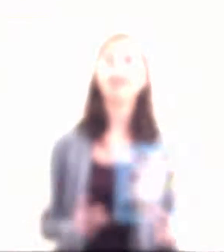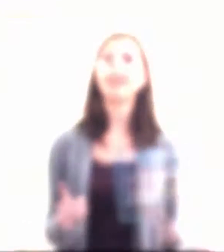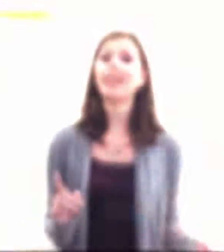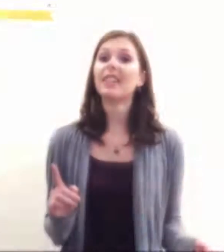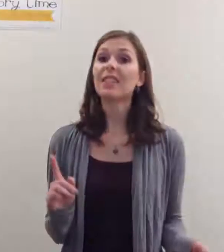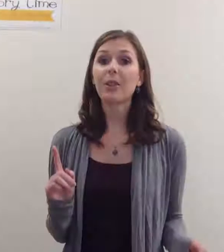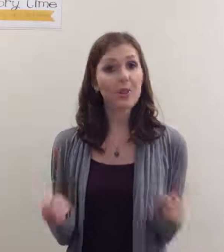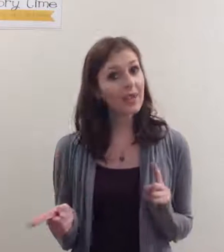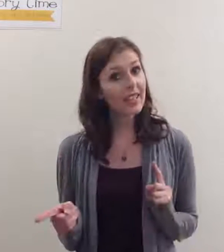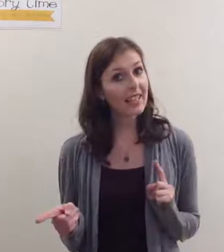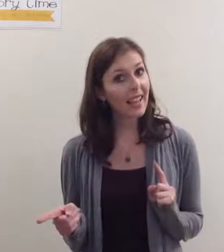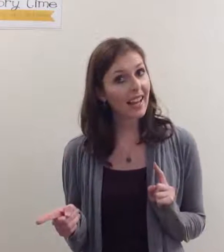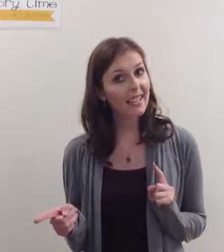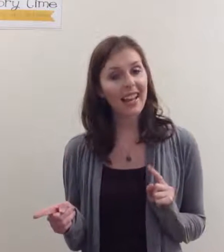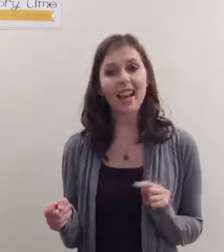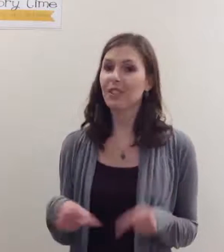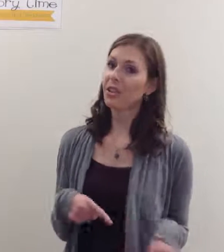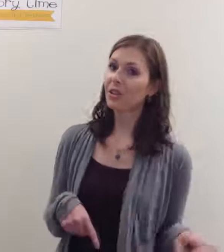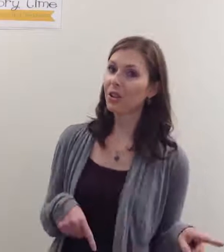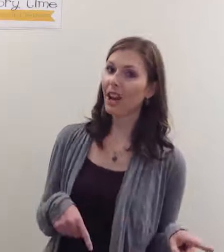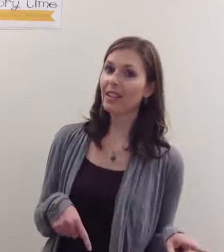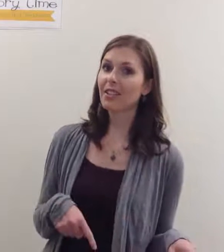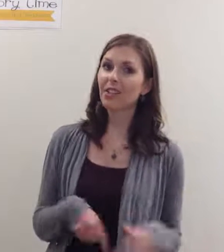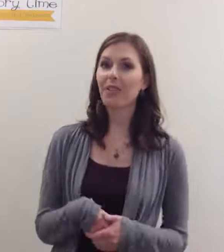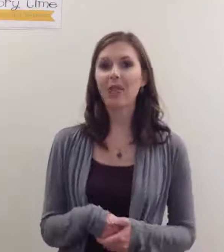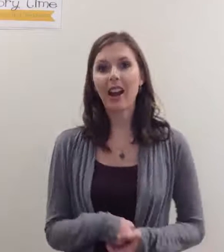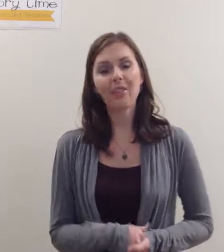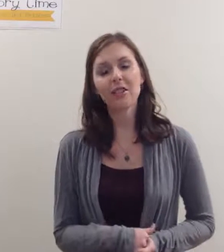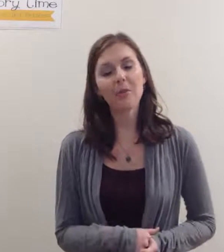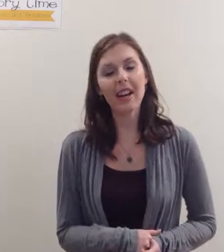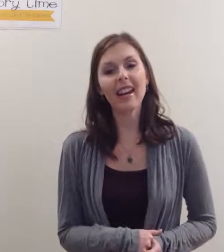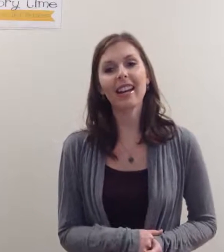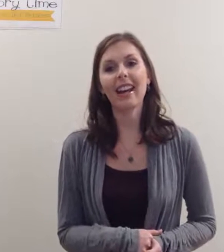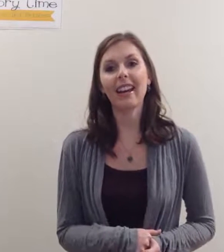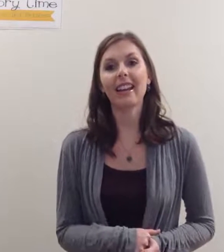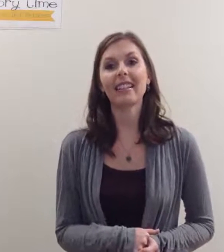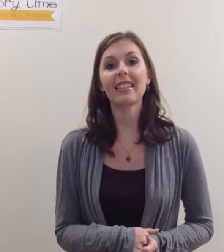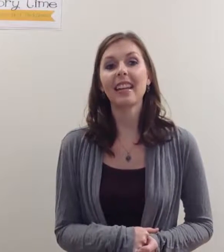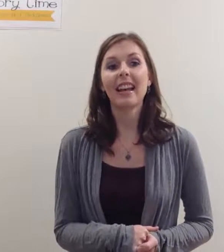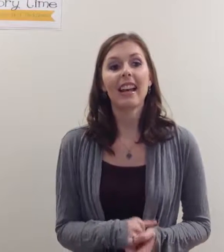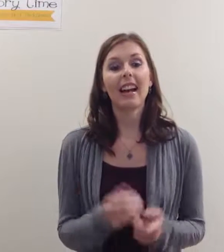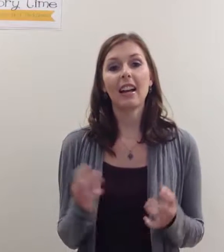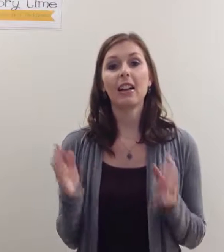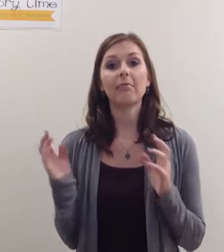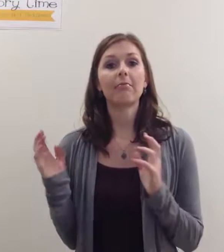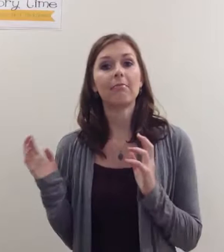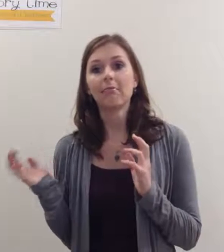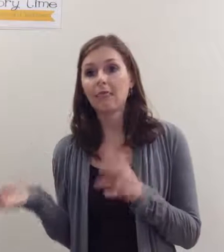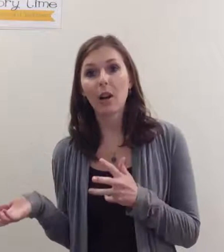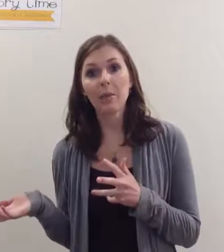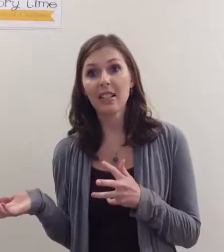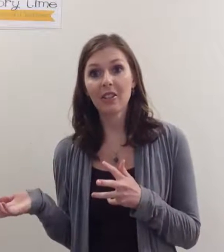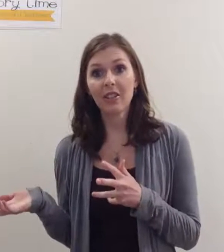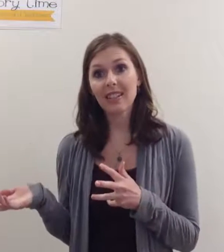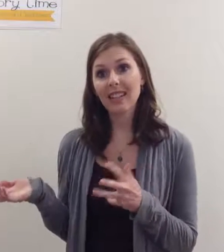So, use these signs as you get dressed throughout your week and repetition is key,